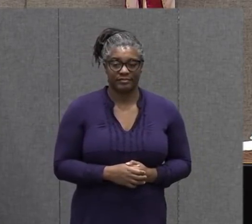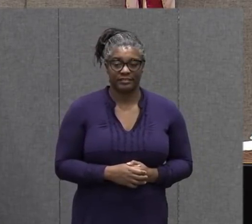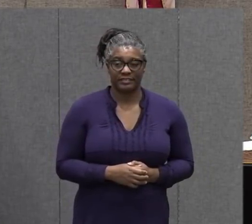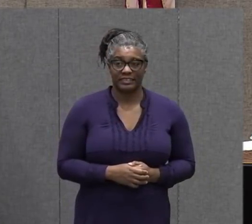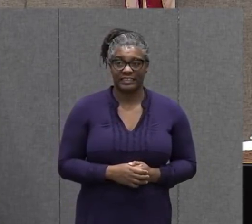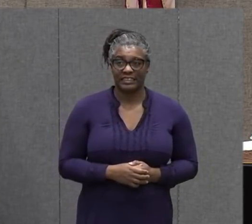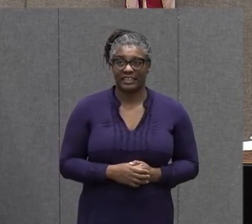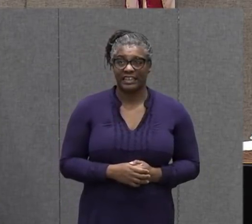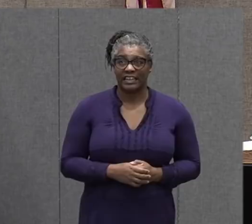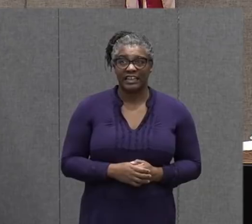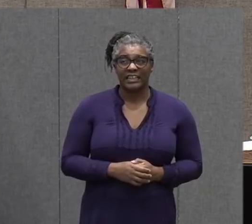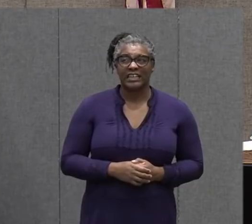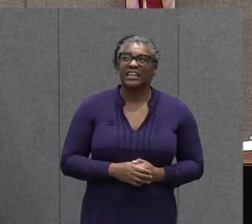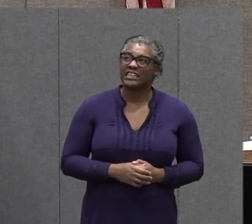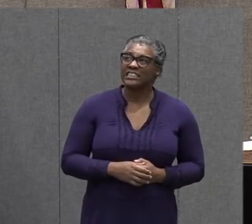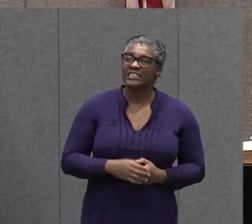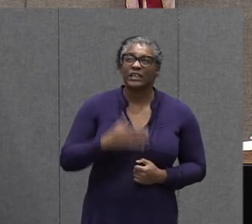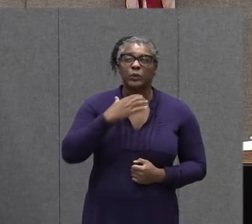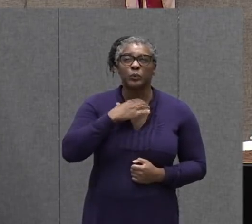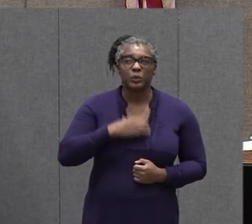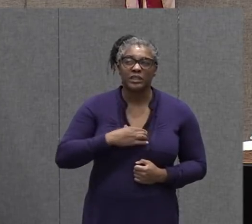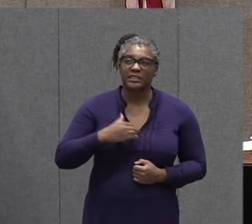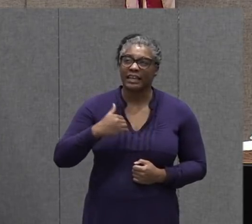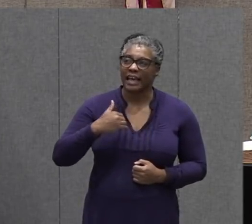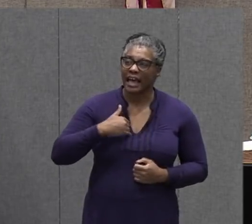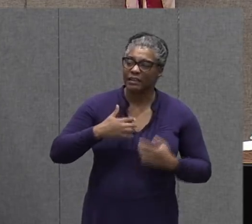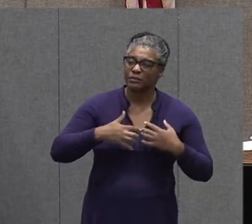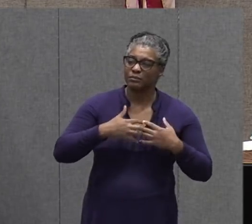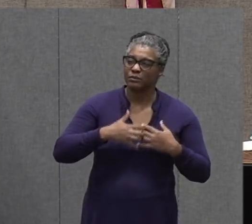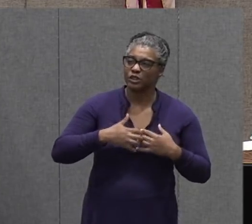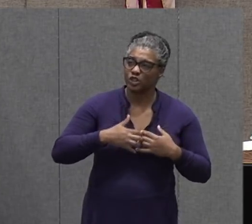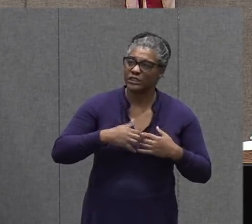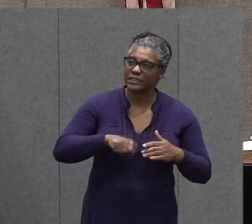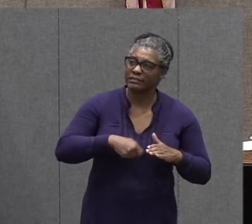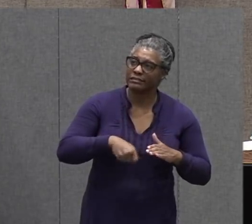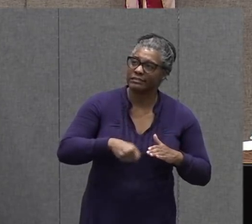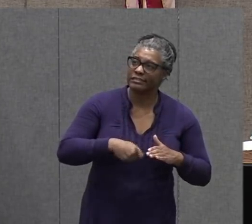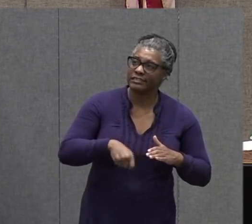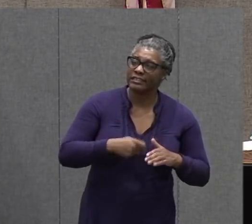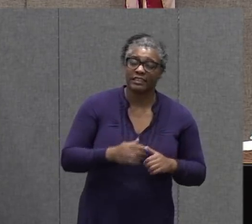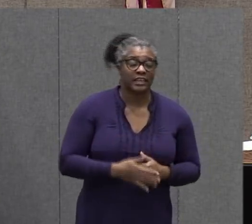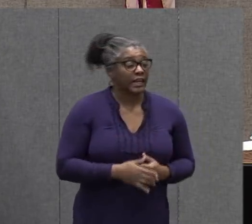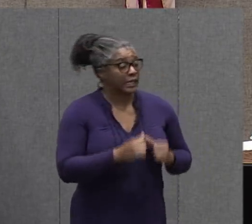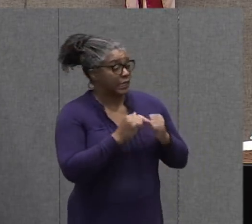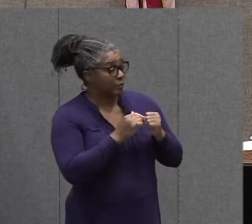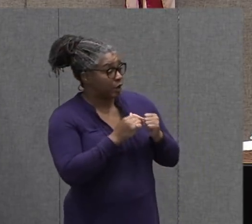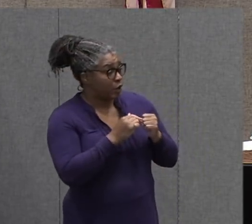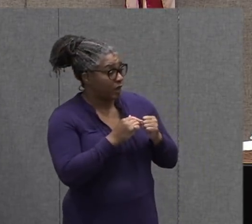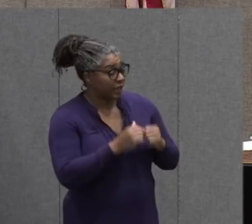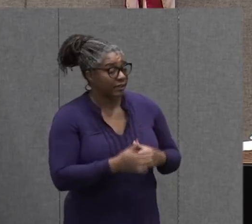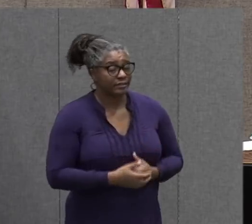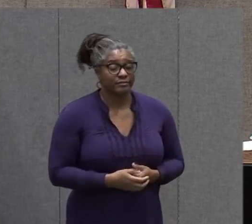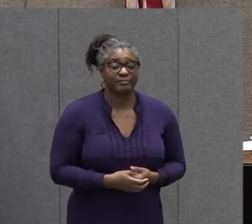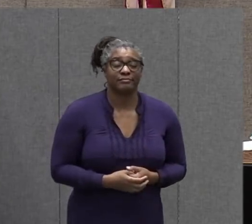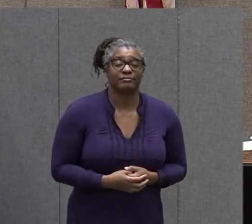[Miss Garcia] Keep going. [Mr. R] That would be so much easier. [Miss Garcia] Nope, you have to keep going.